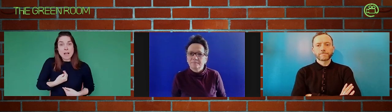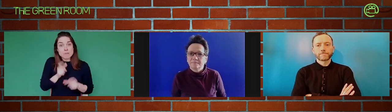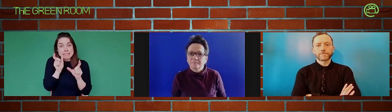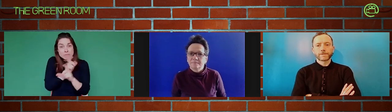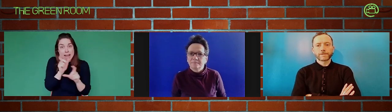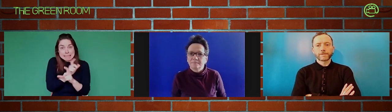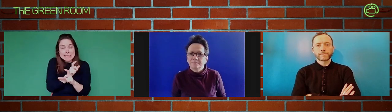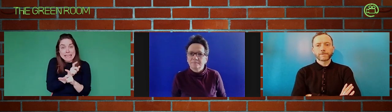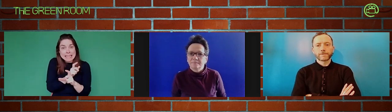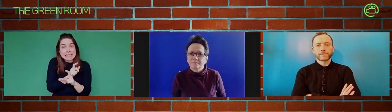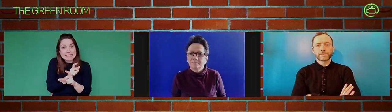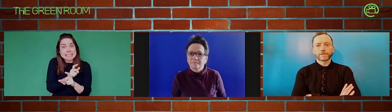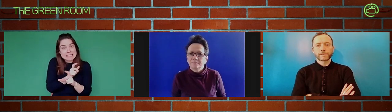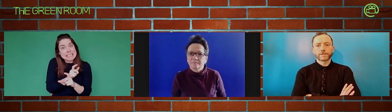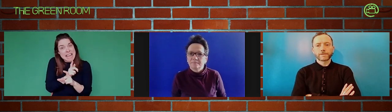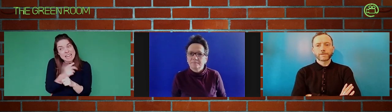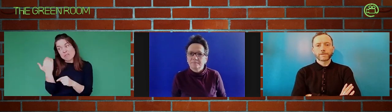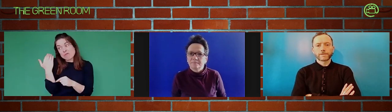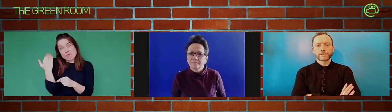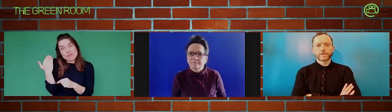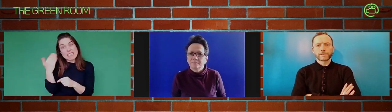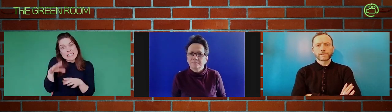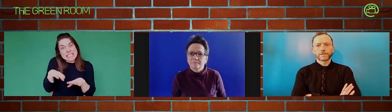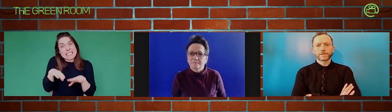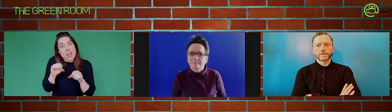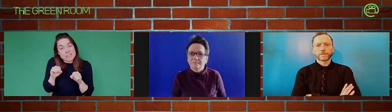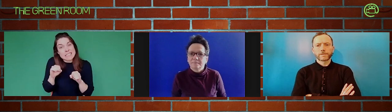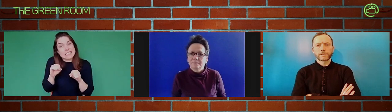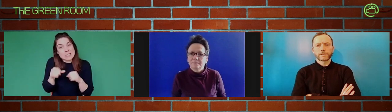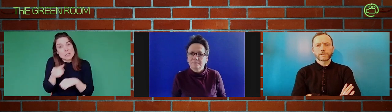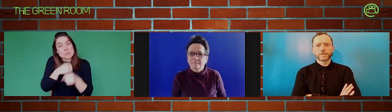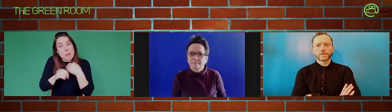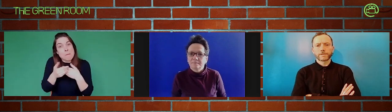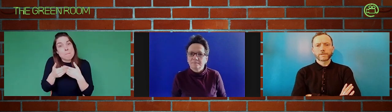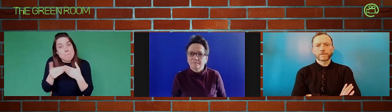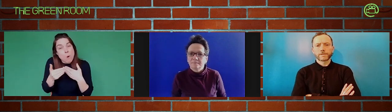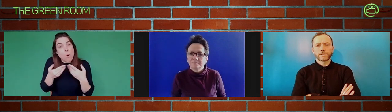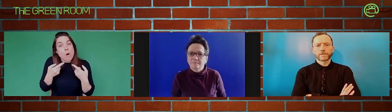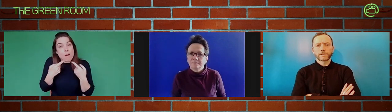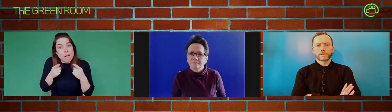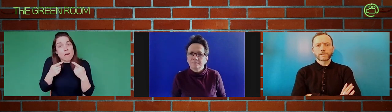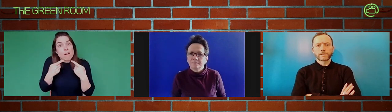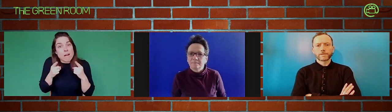more open about that because I've kind of always felt that people just consider dyslexia and dyspraxia